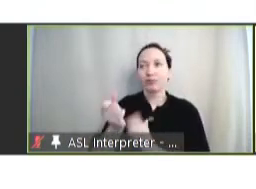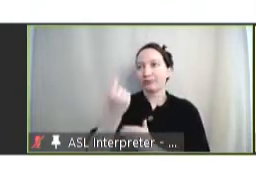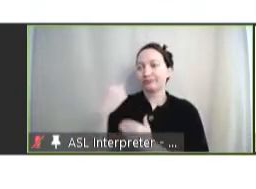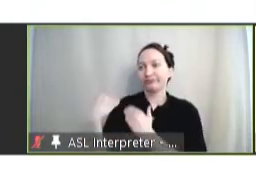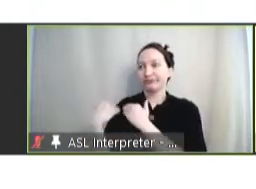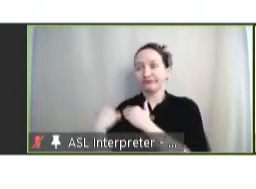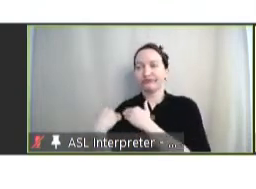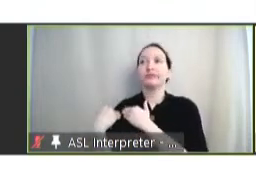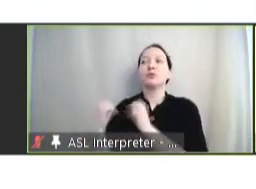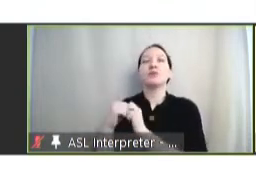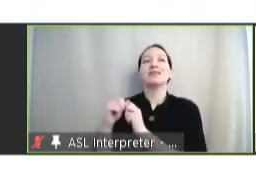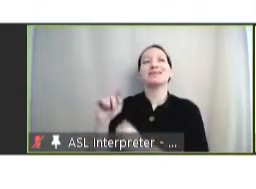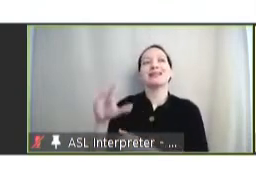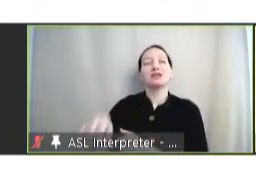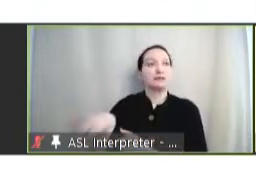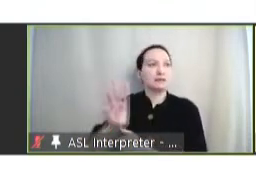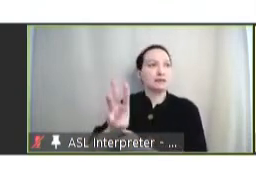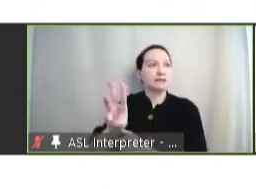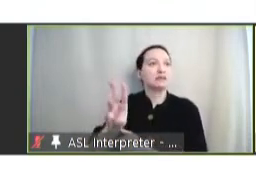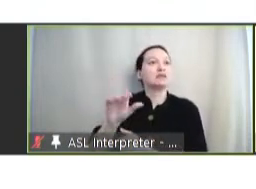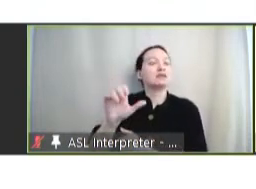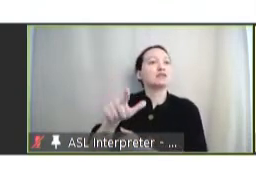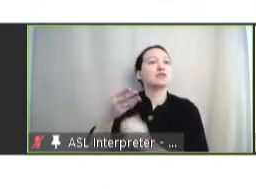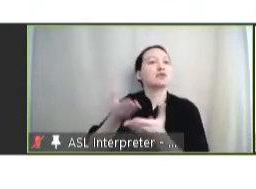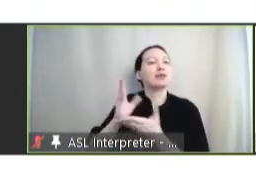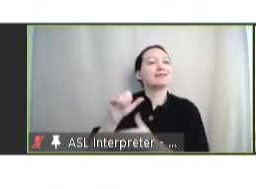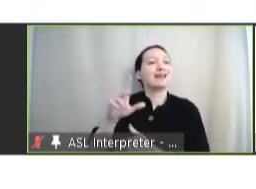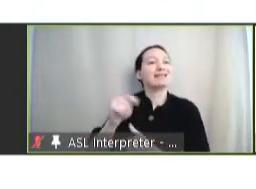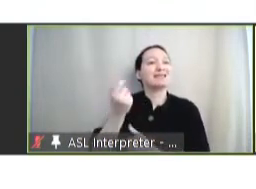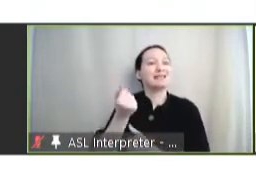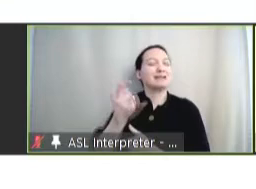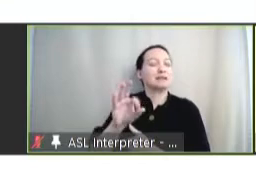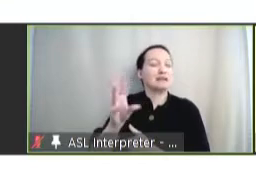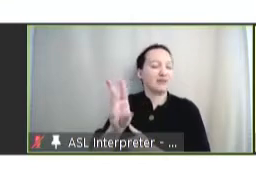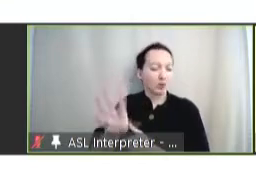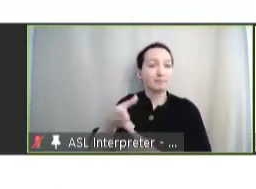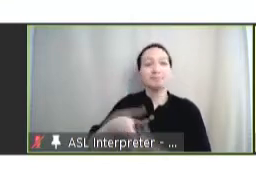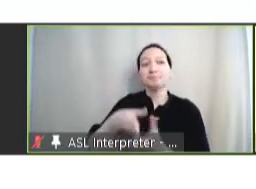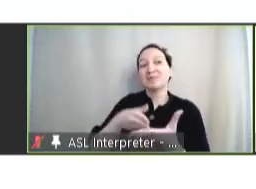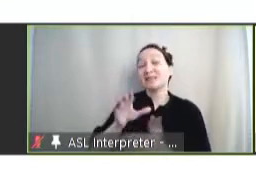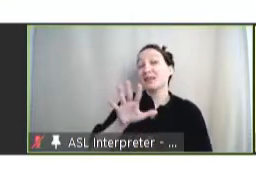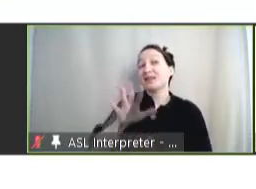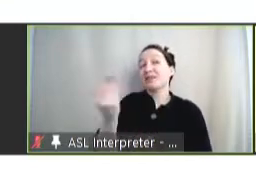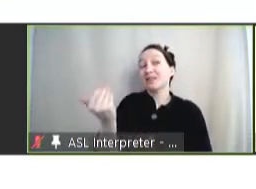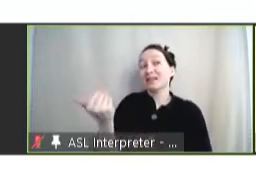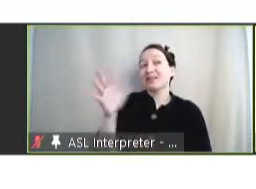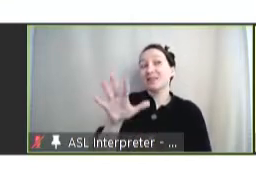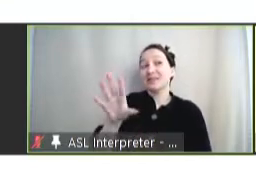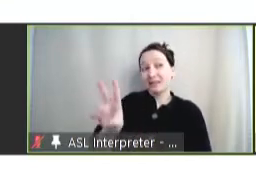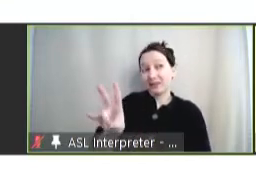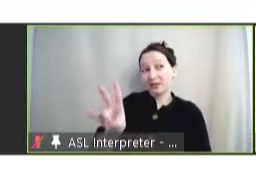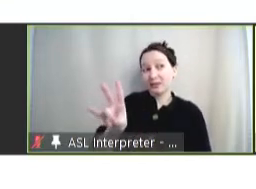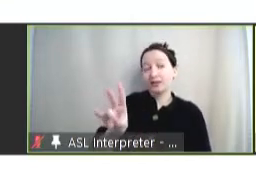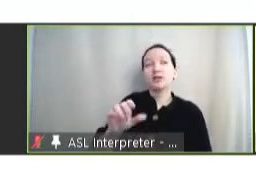under Title VI of the Civil Rights Act of 1964 and Section 1557 of the Affordable Care Act